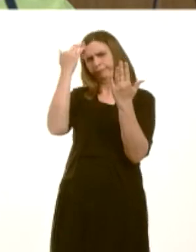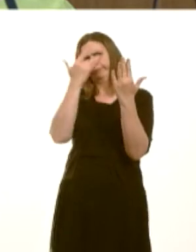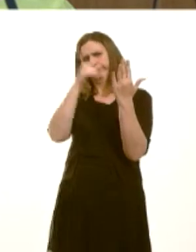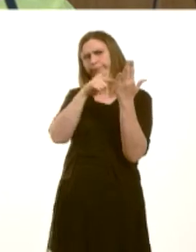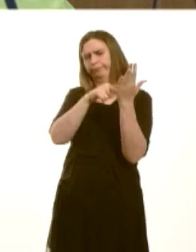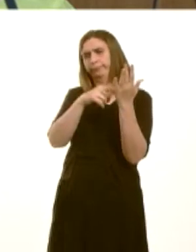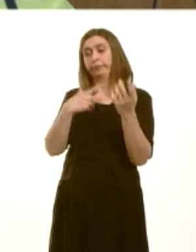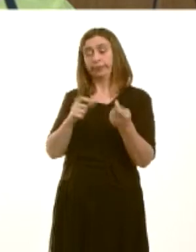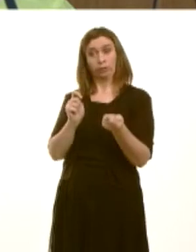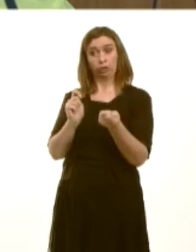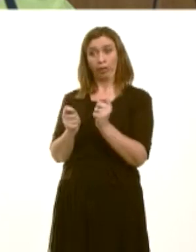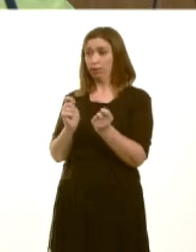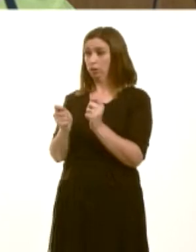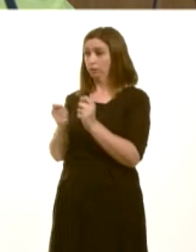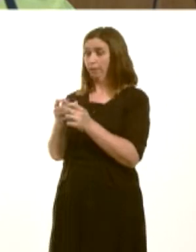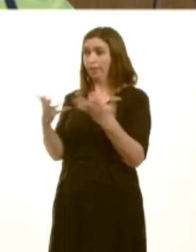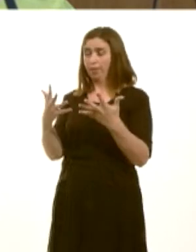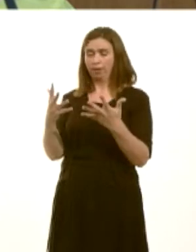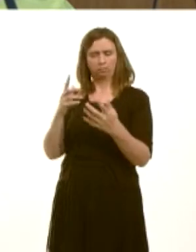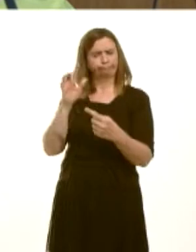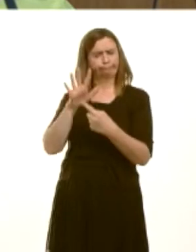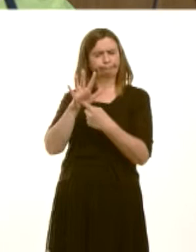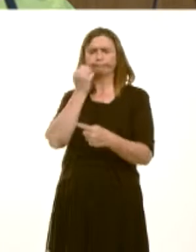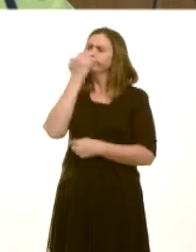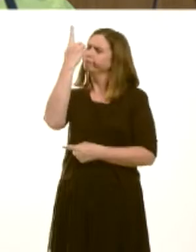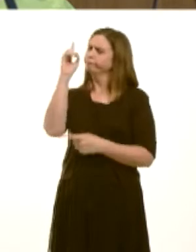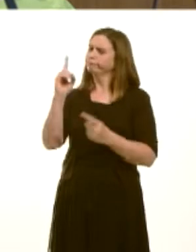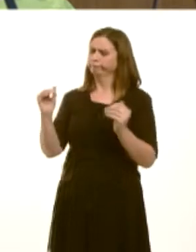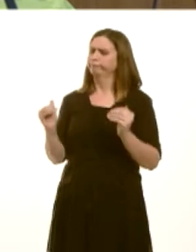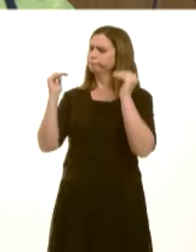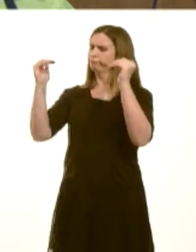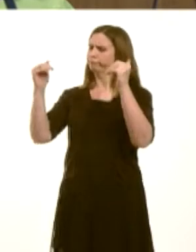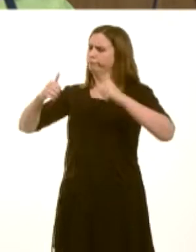Quality and standards in education, of course, are factors that Iíve already mentioned,